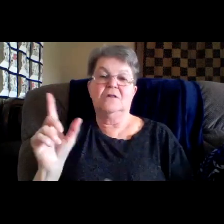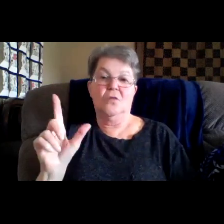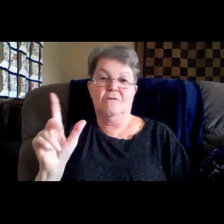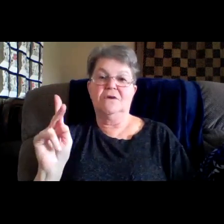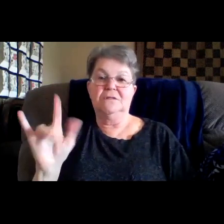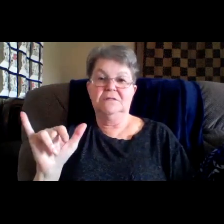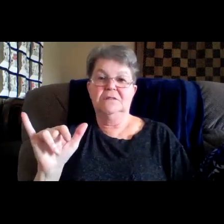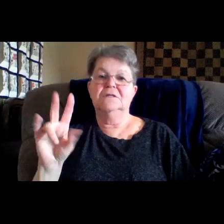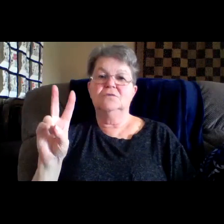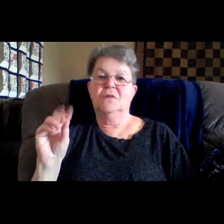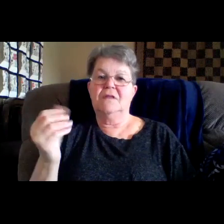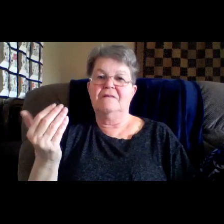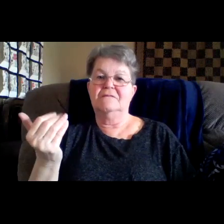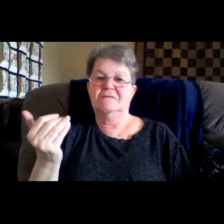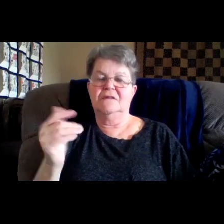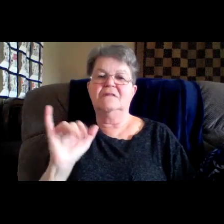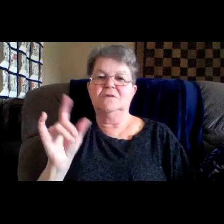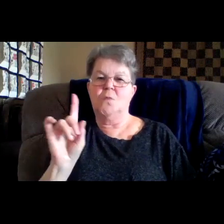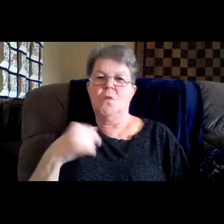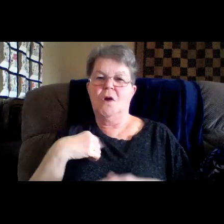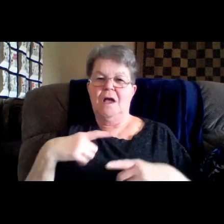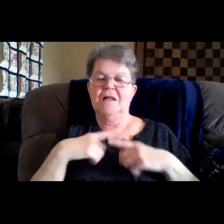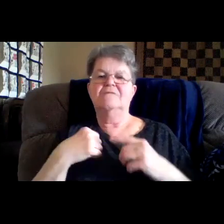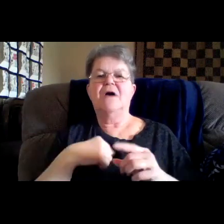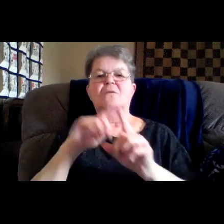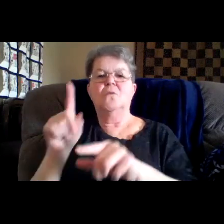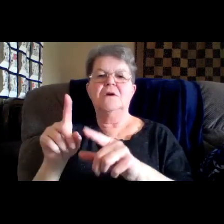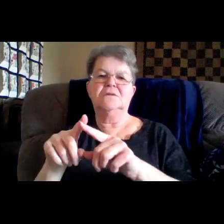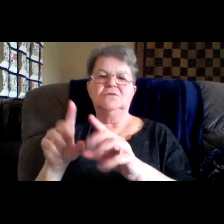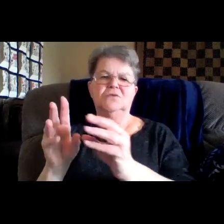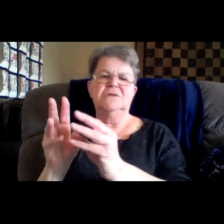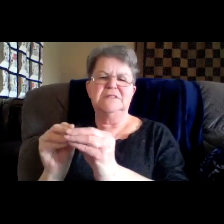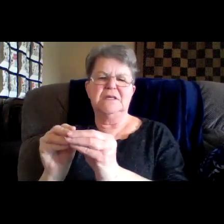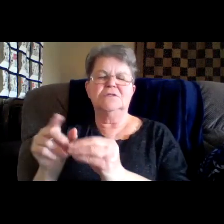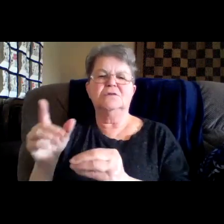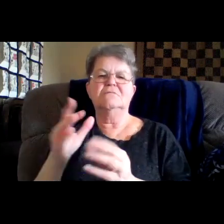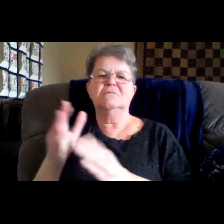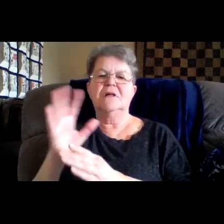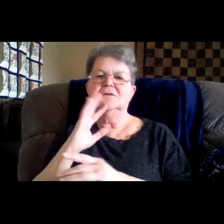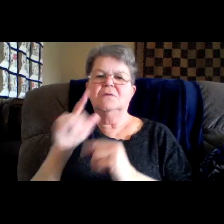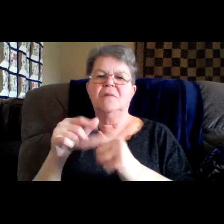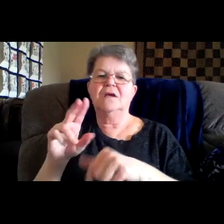in 2015, which is where I live. And I went to a session because they were going to be talking about national coordinators data,